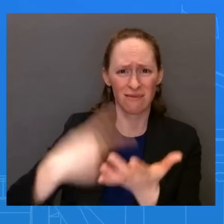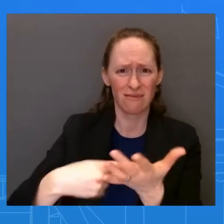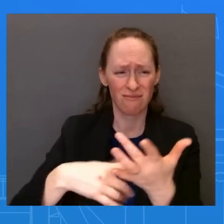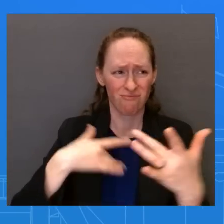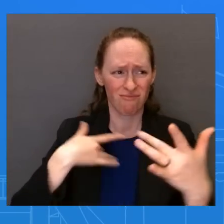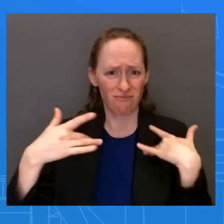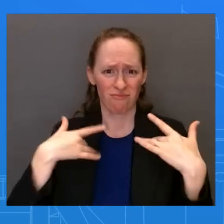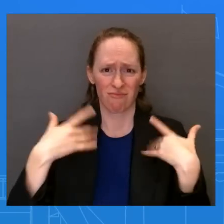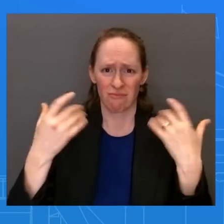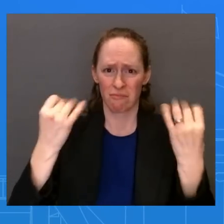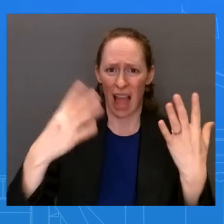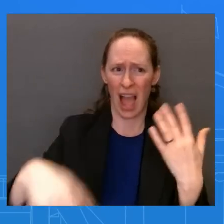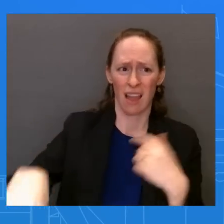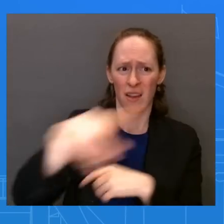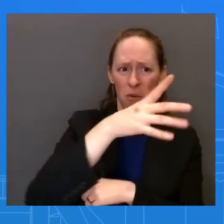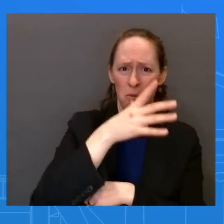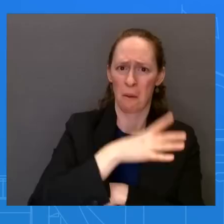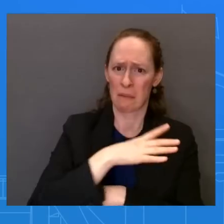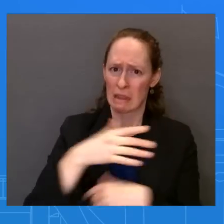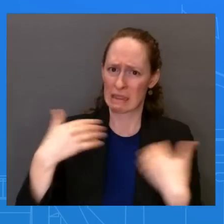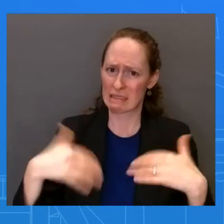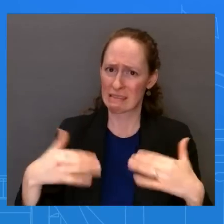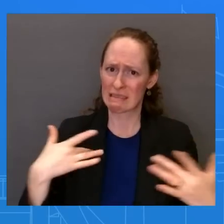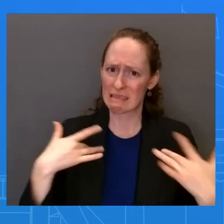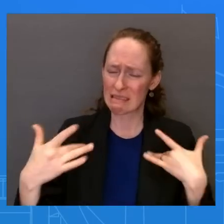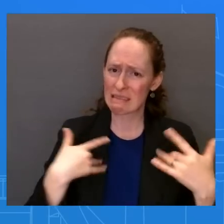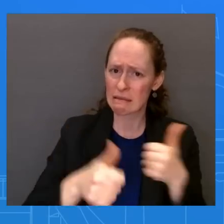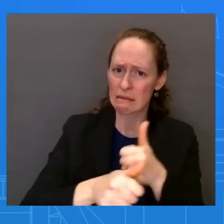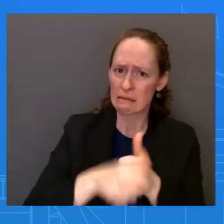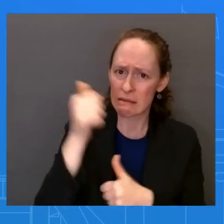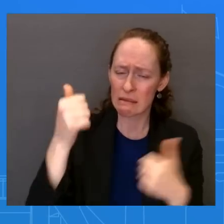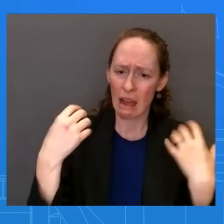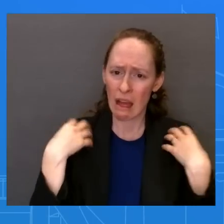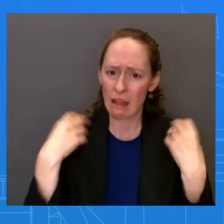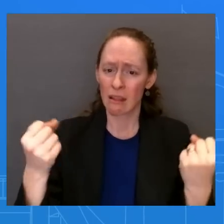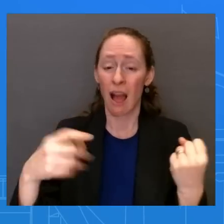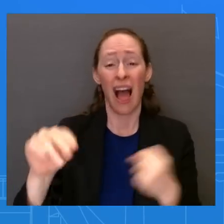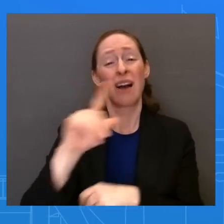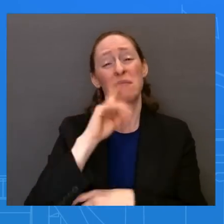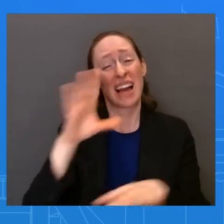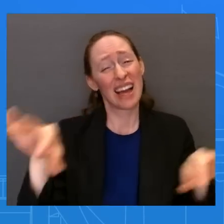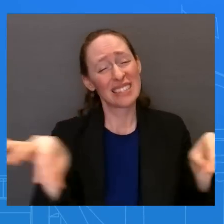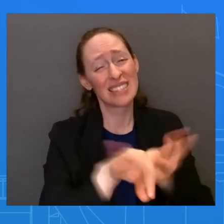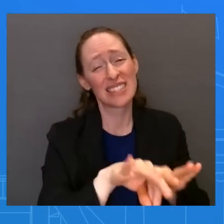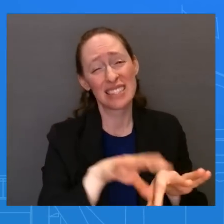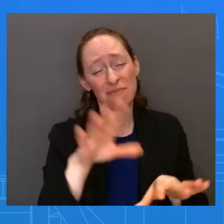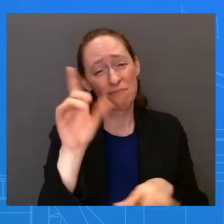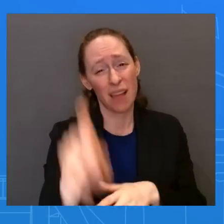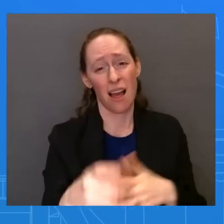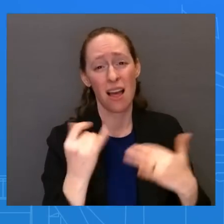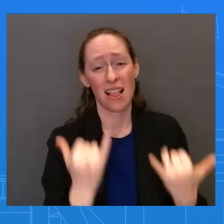to codify the protections of Roe into law. The President and the Vice President